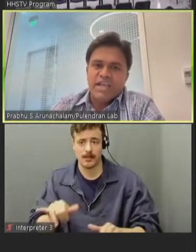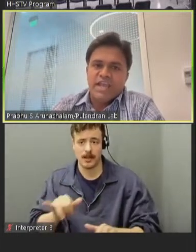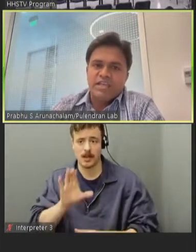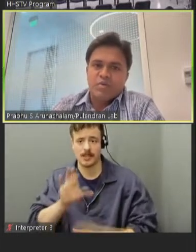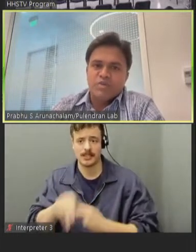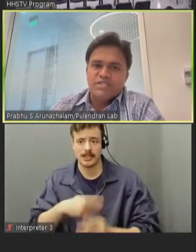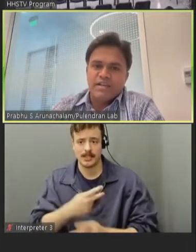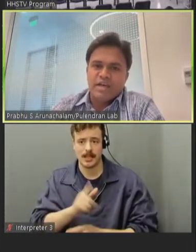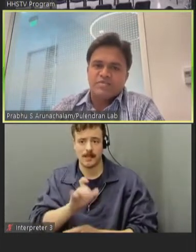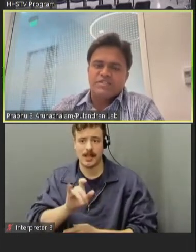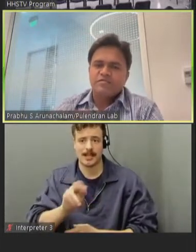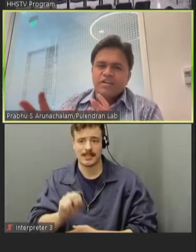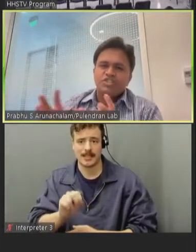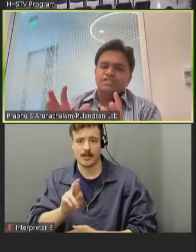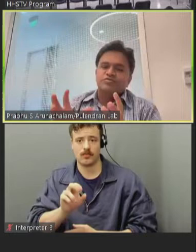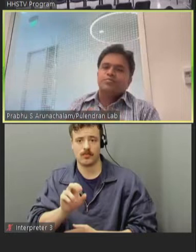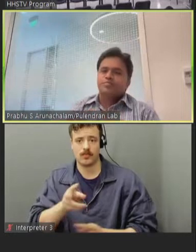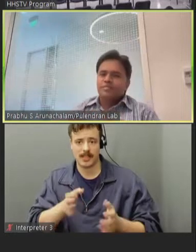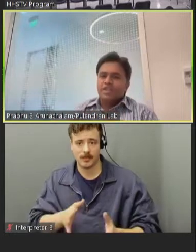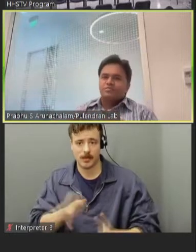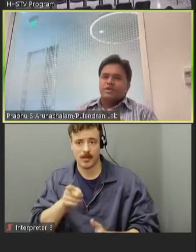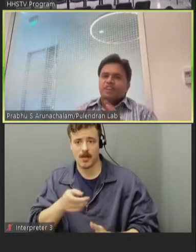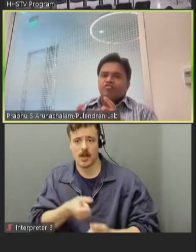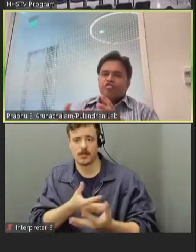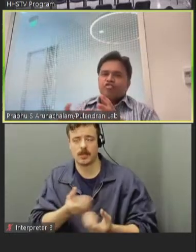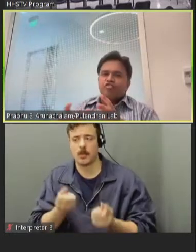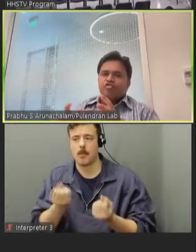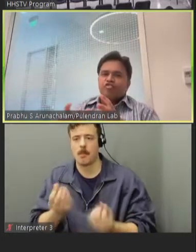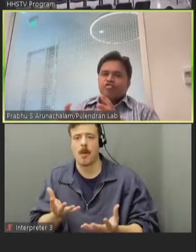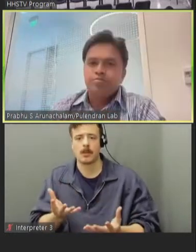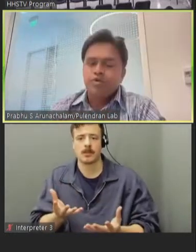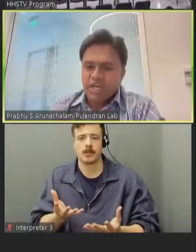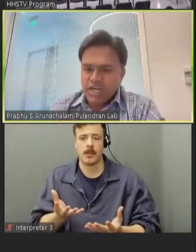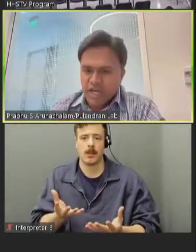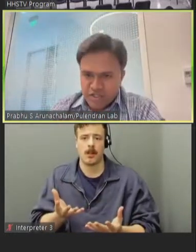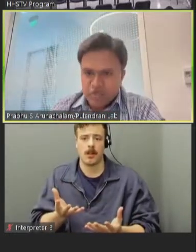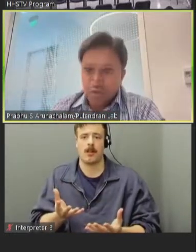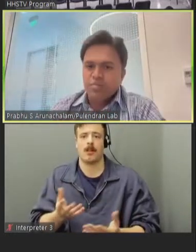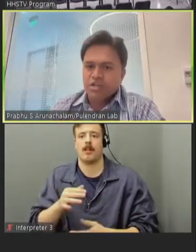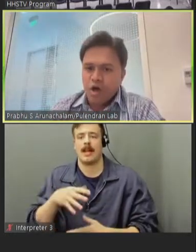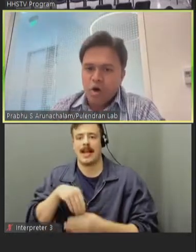innate immune cell types. Their function has been relatively poorly understood. But now,